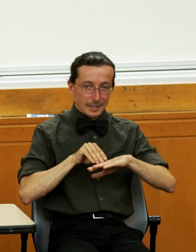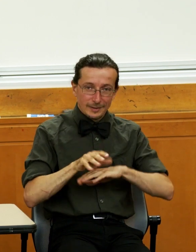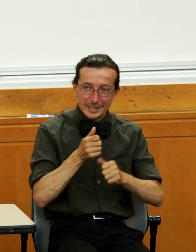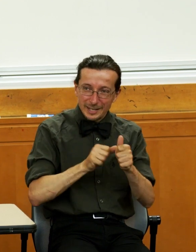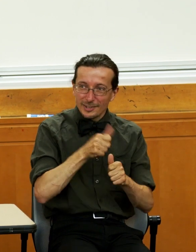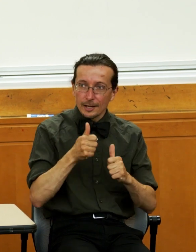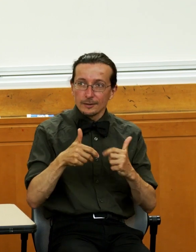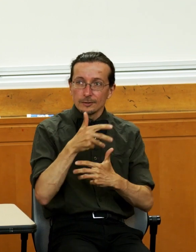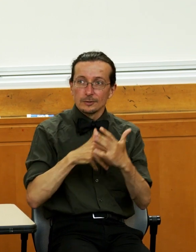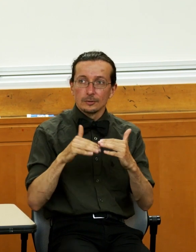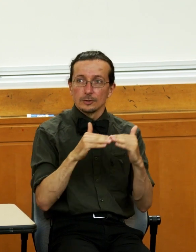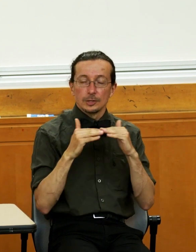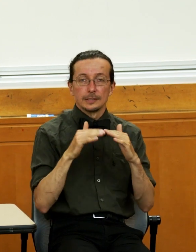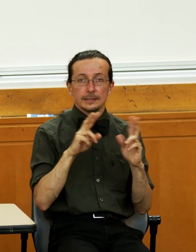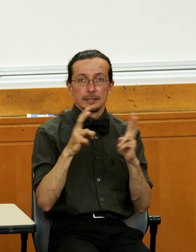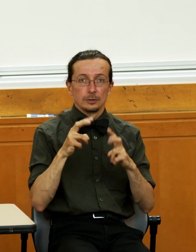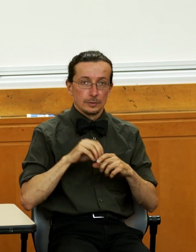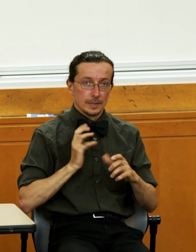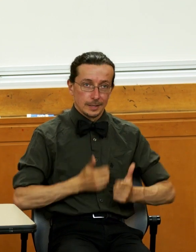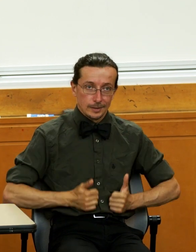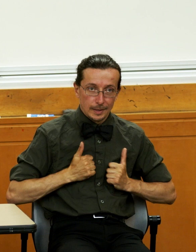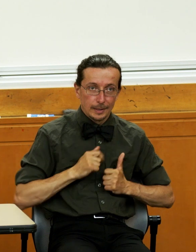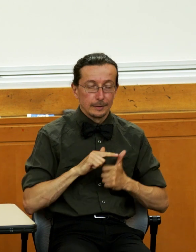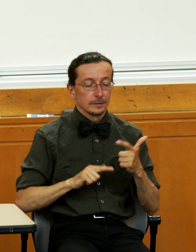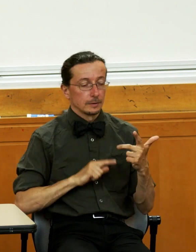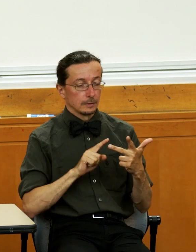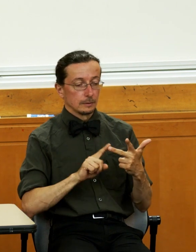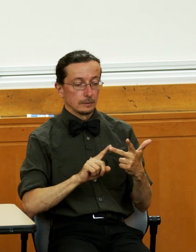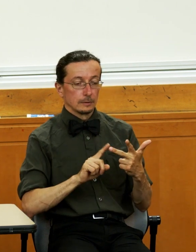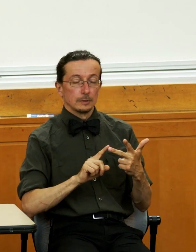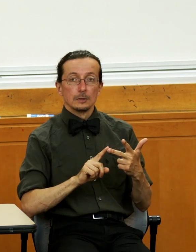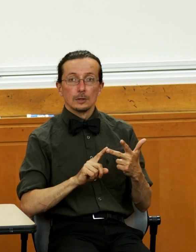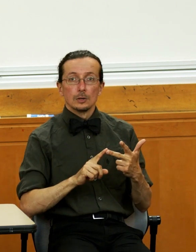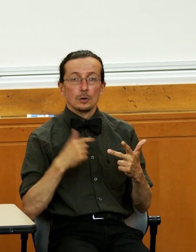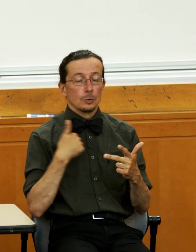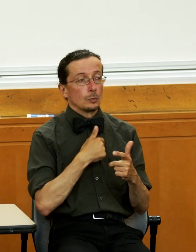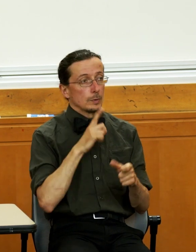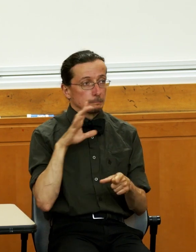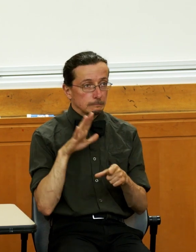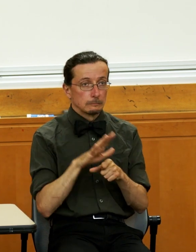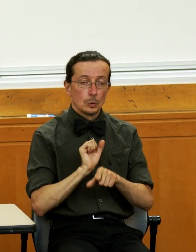issue and aspect of life. And three, that we were especially committed to working with, studying,